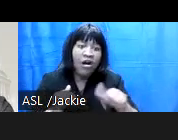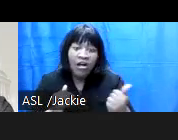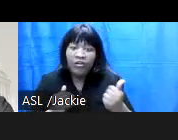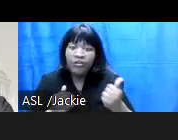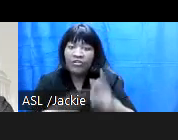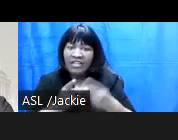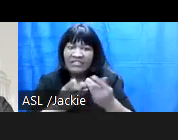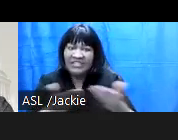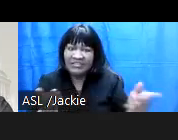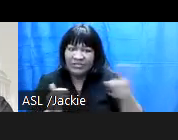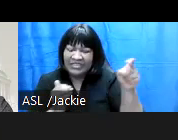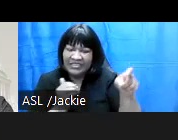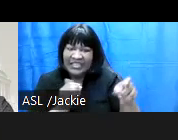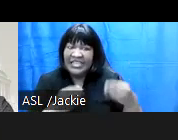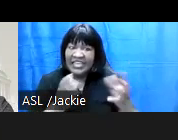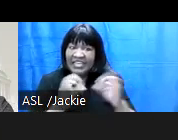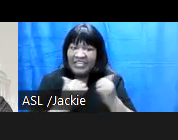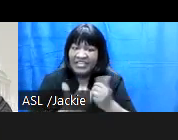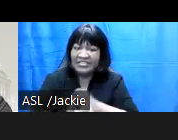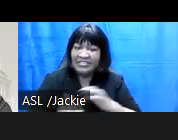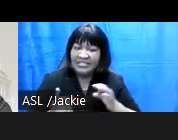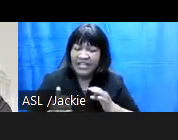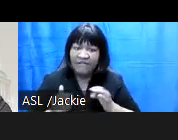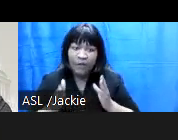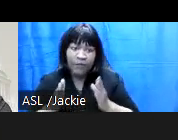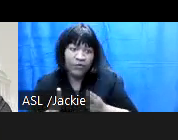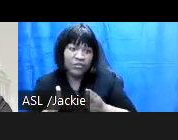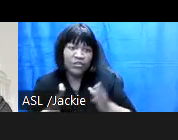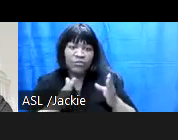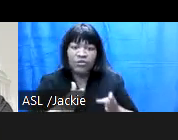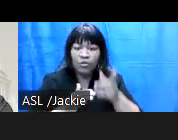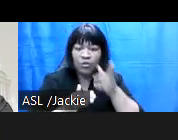Provide agency staff the person or persons they will work with with